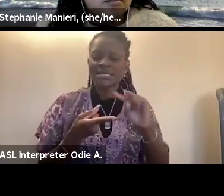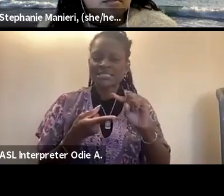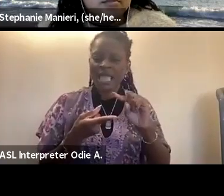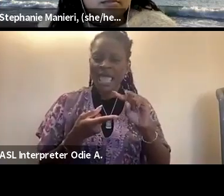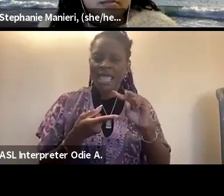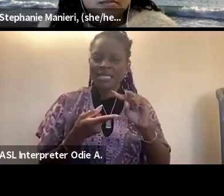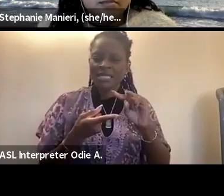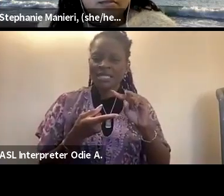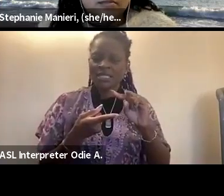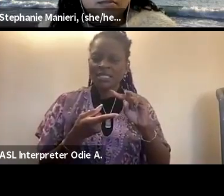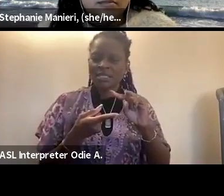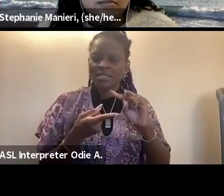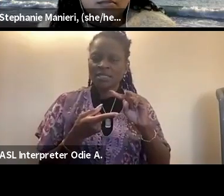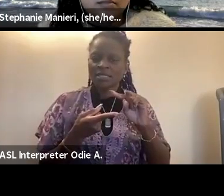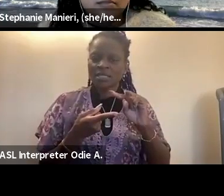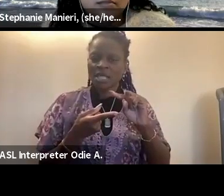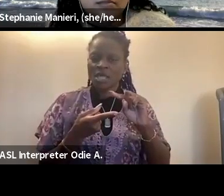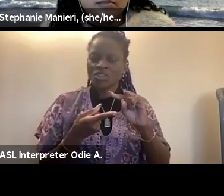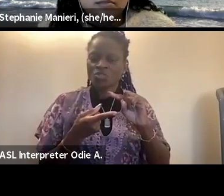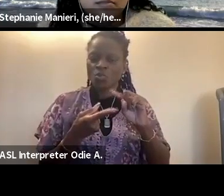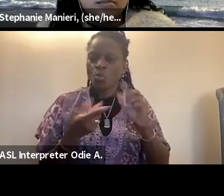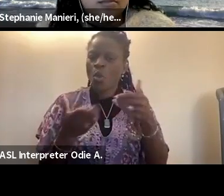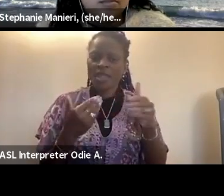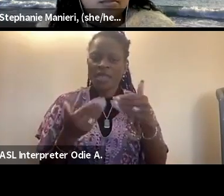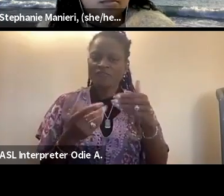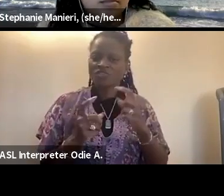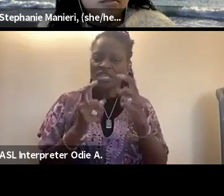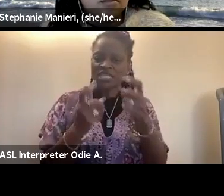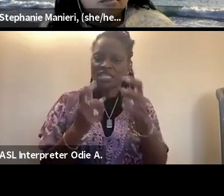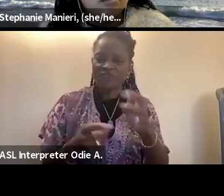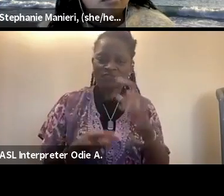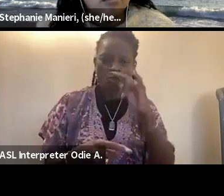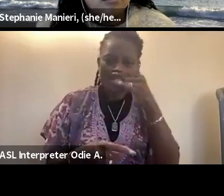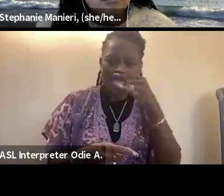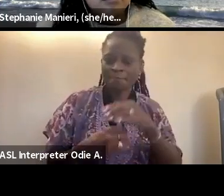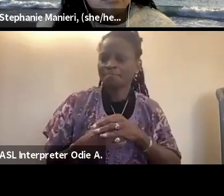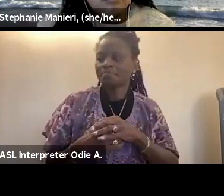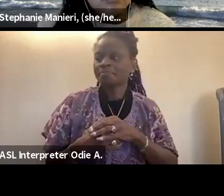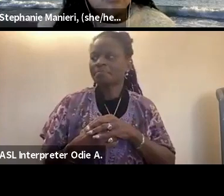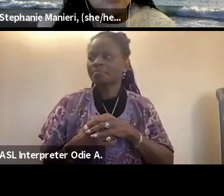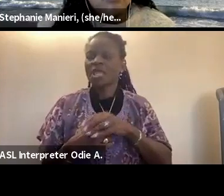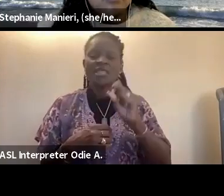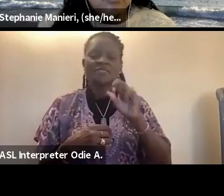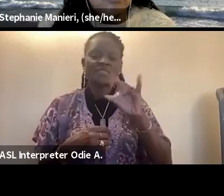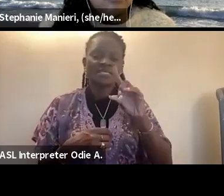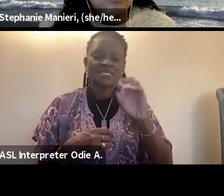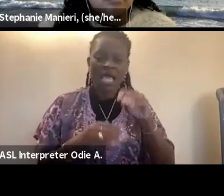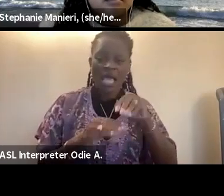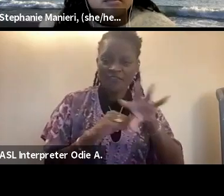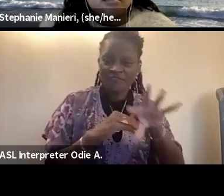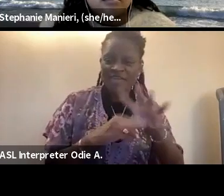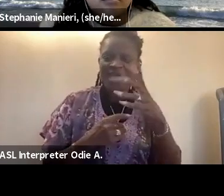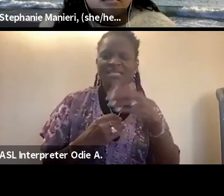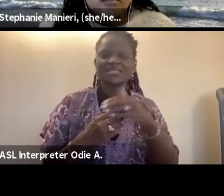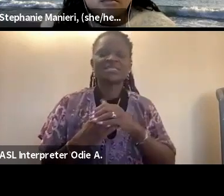In terms of antibody levels, the side effects seem to be less than what we see in other people. All of this is very reassuring.